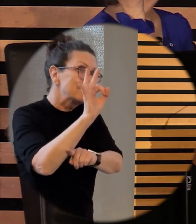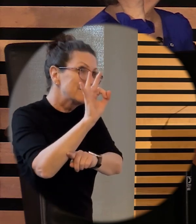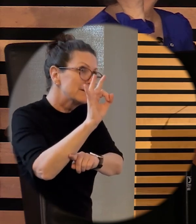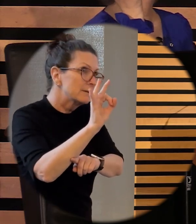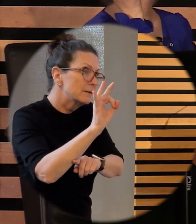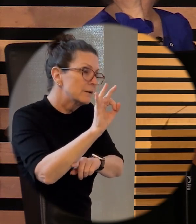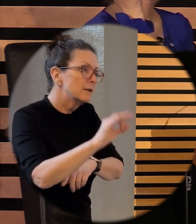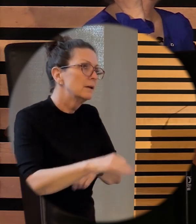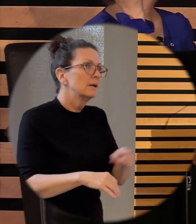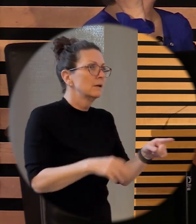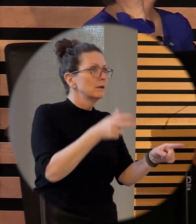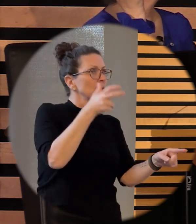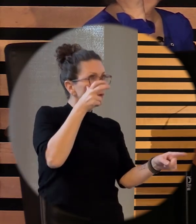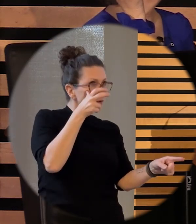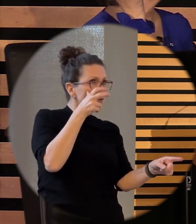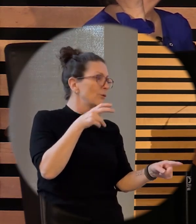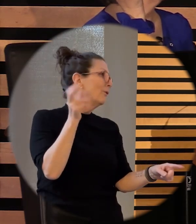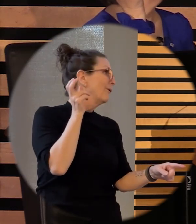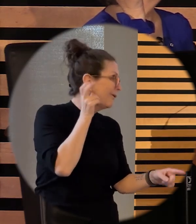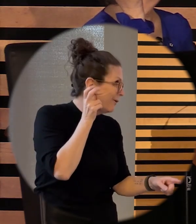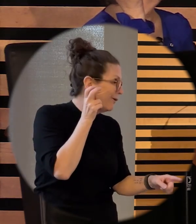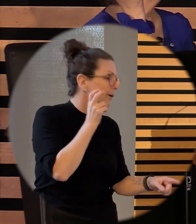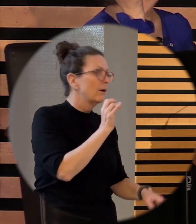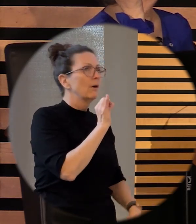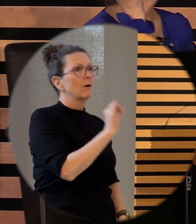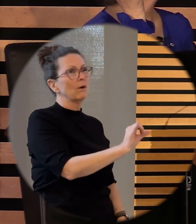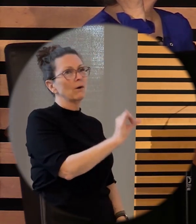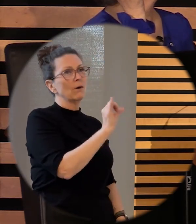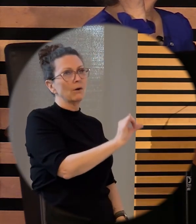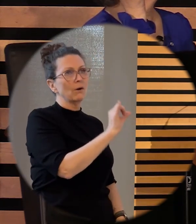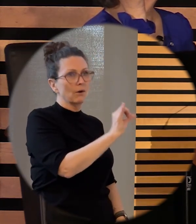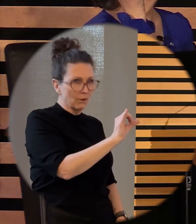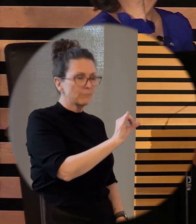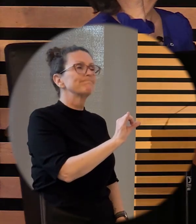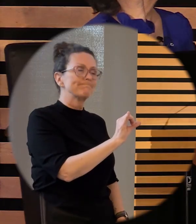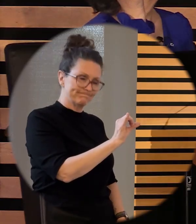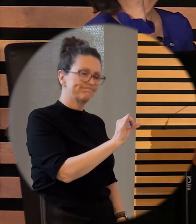in the act of bearing witness, corporations, organizations, offices took the act not just as